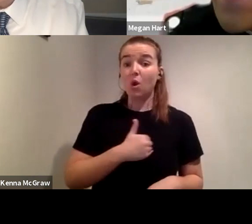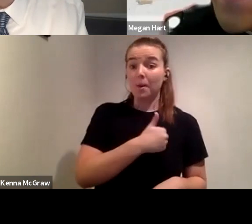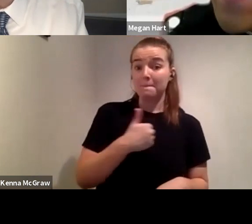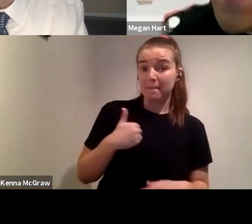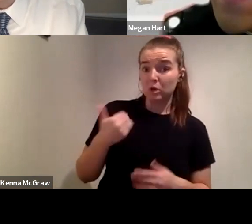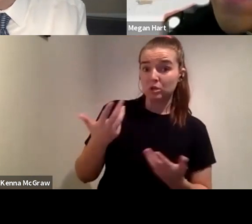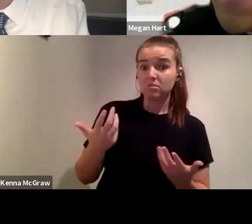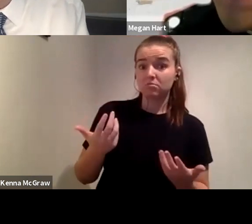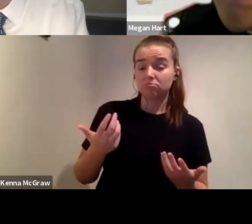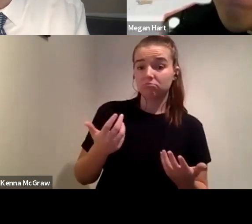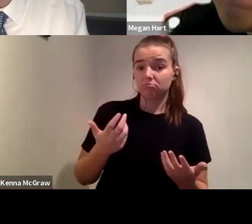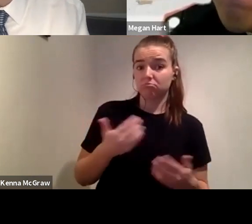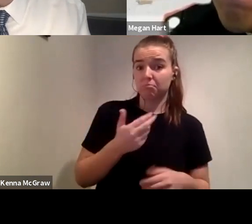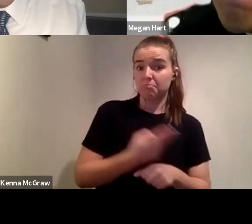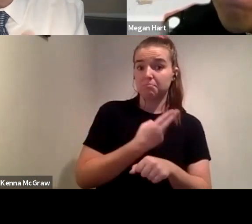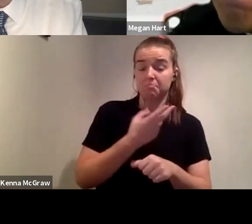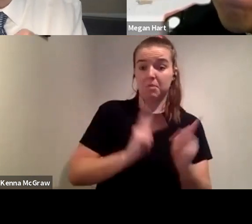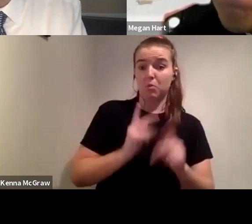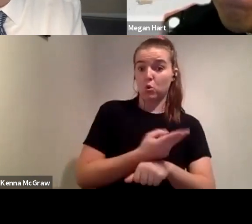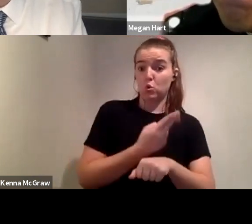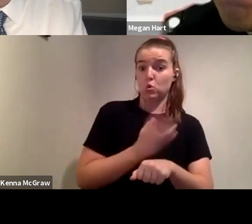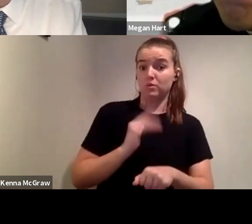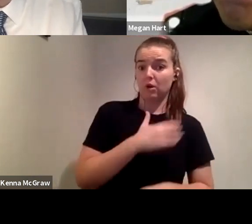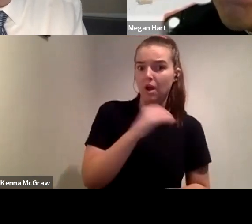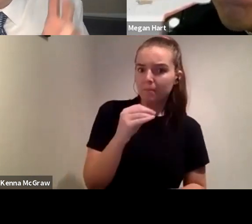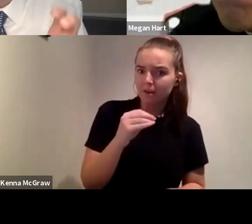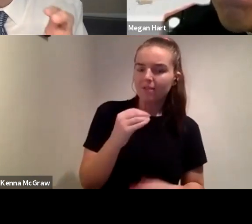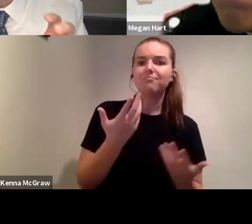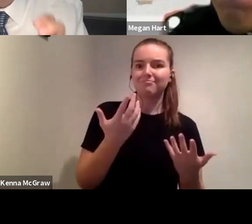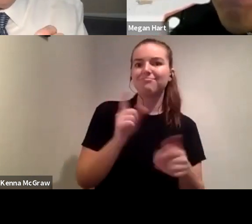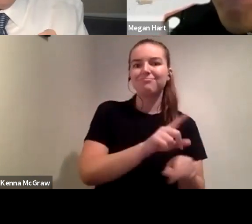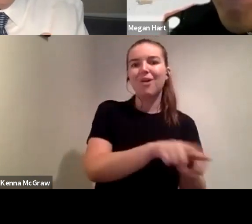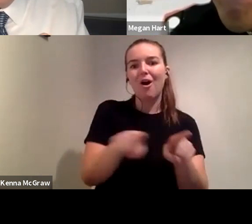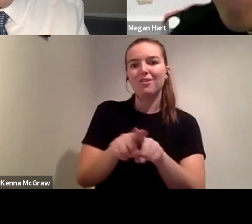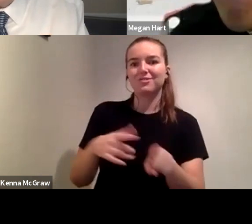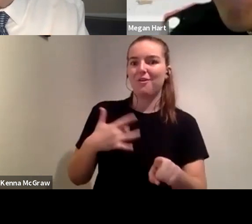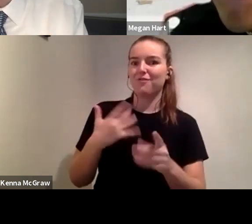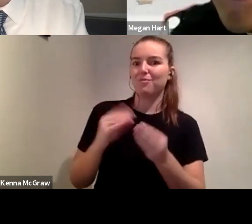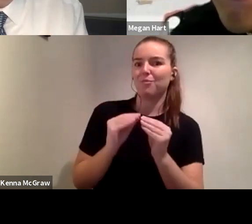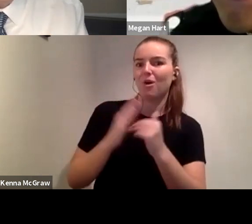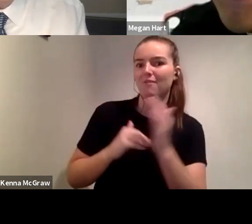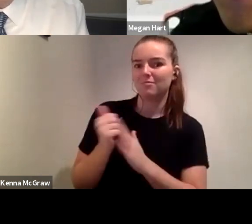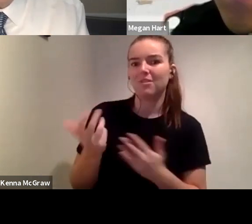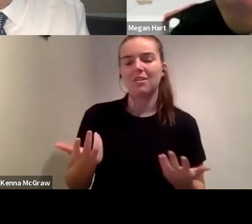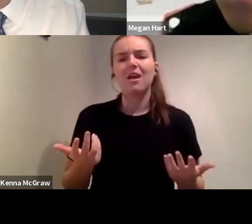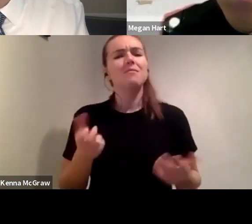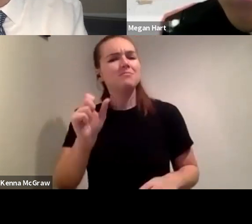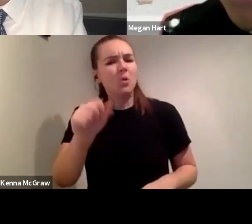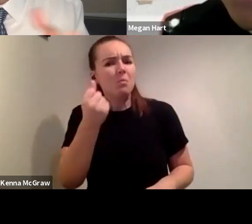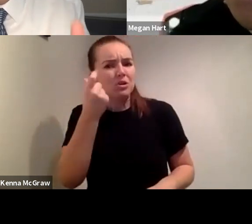It will build loyalty and performance.